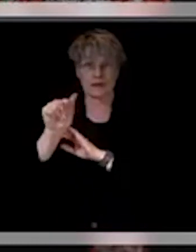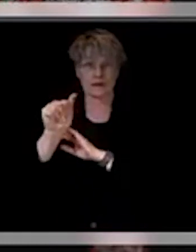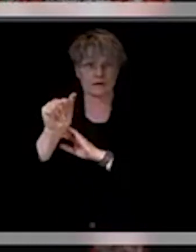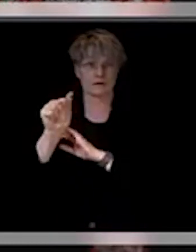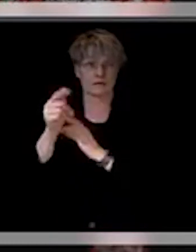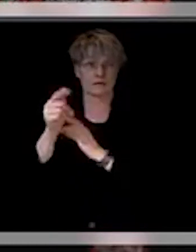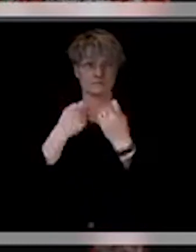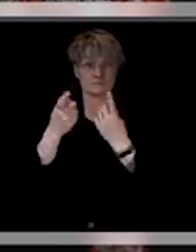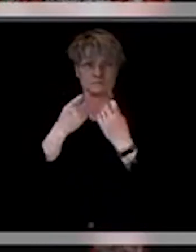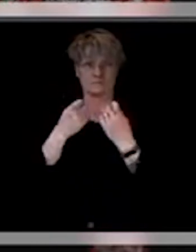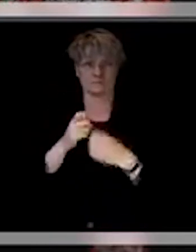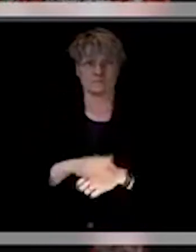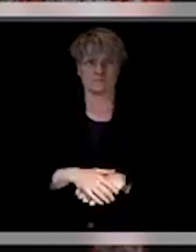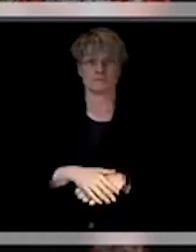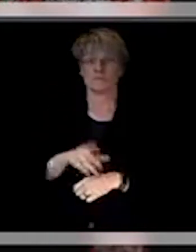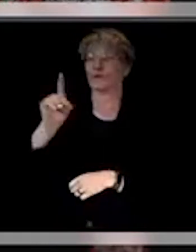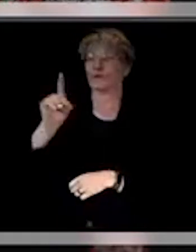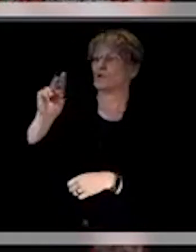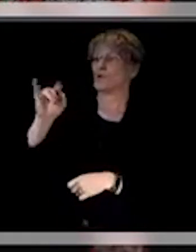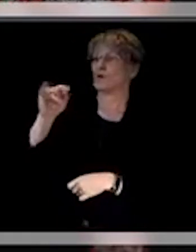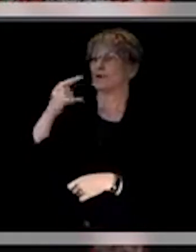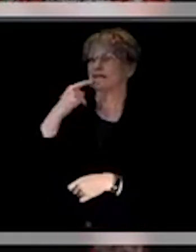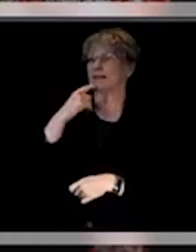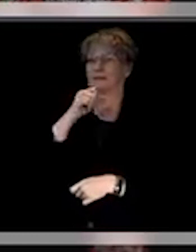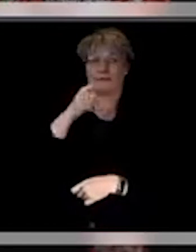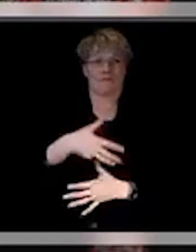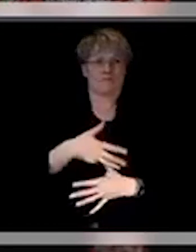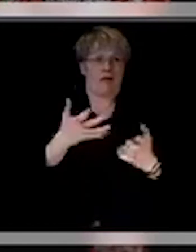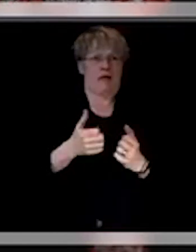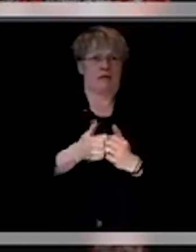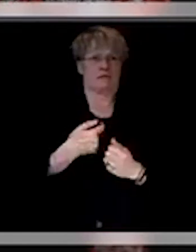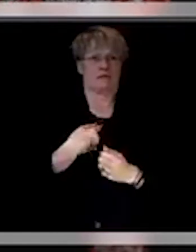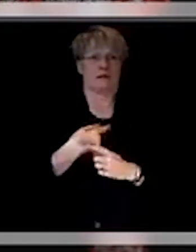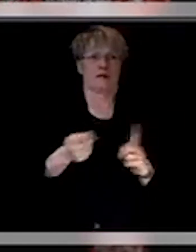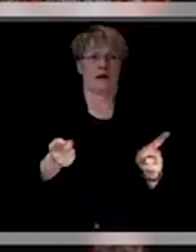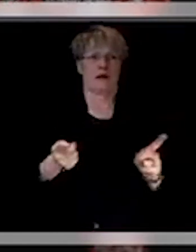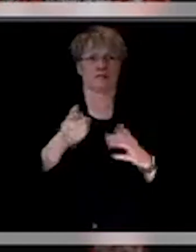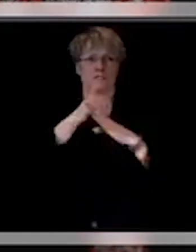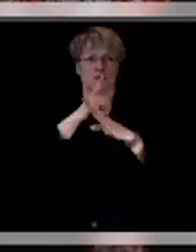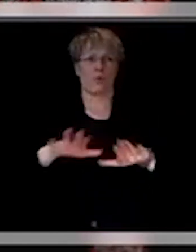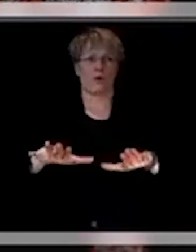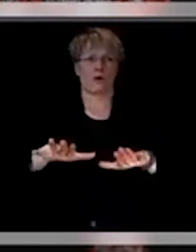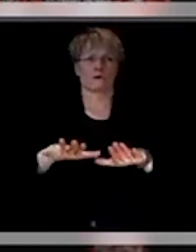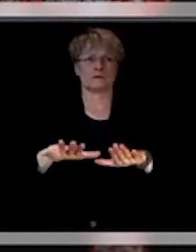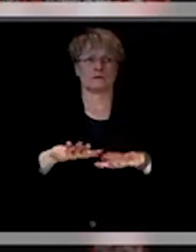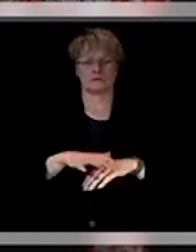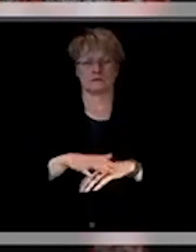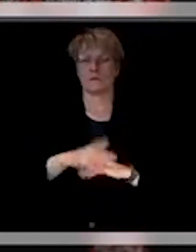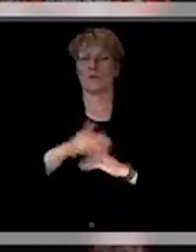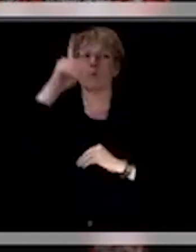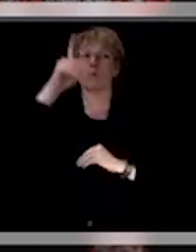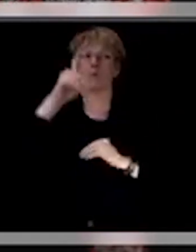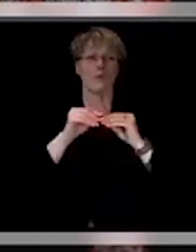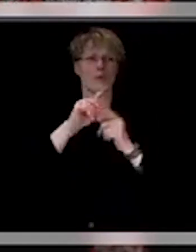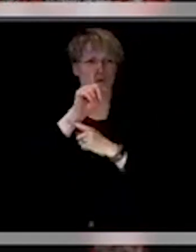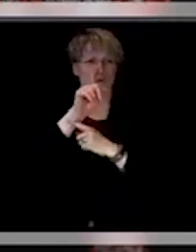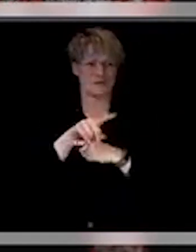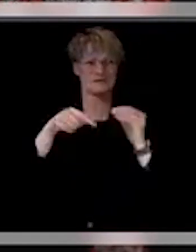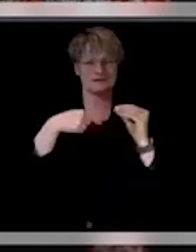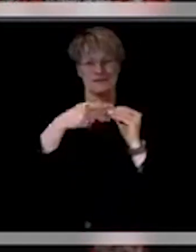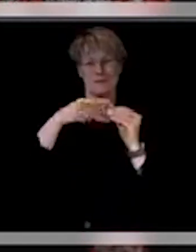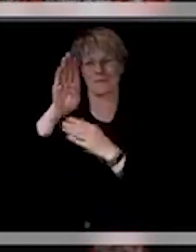Don't shoot me, but I have one more question about the Burney drive-through testing site.